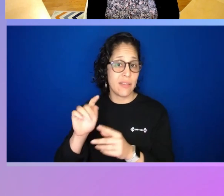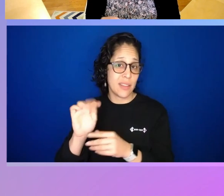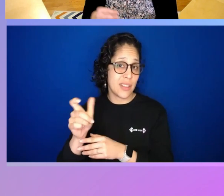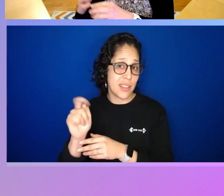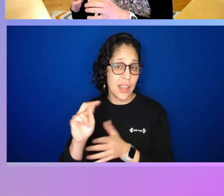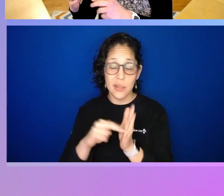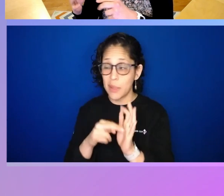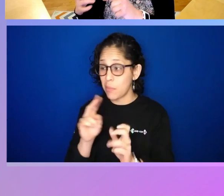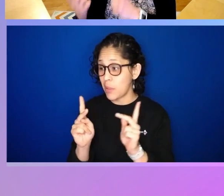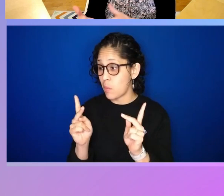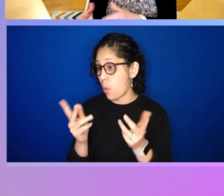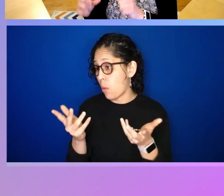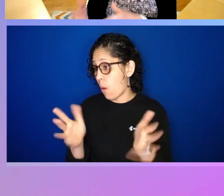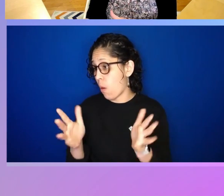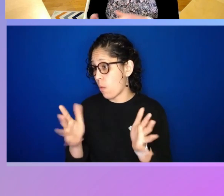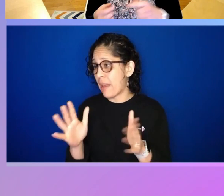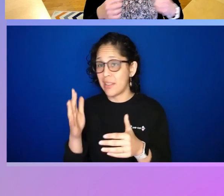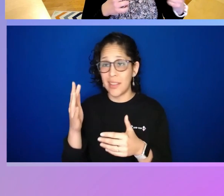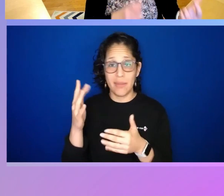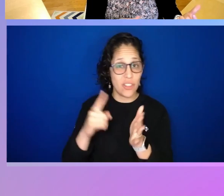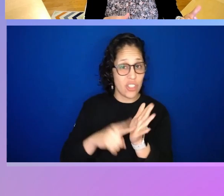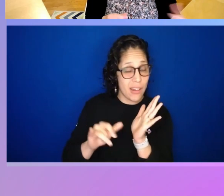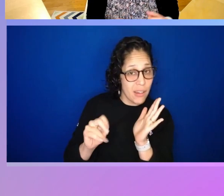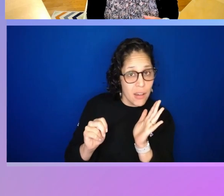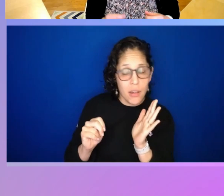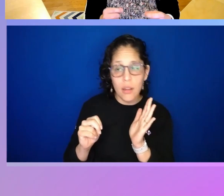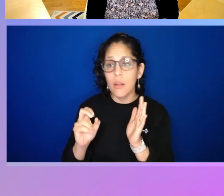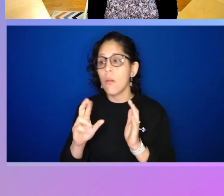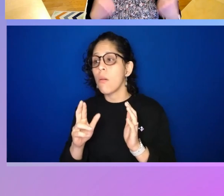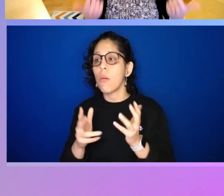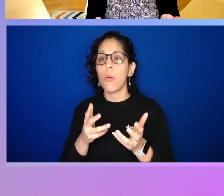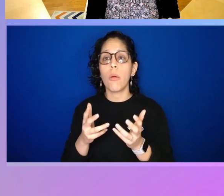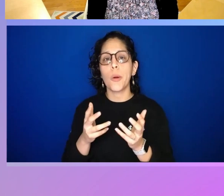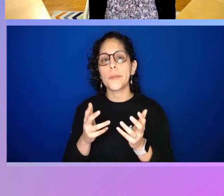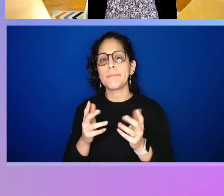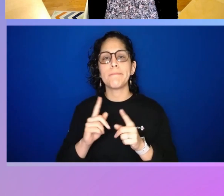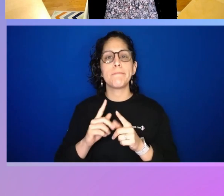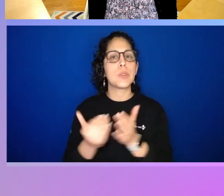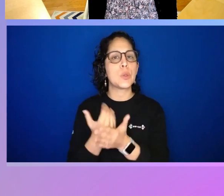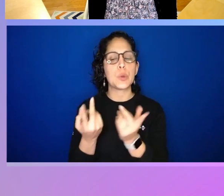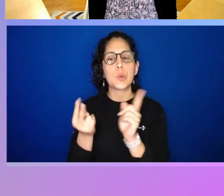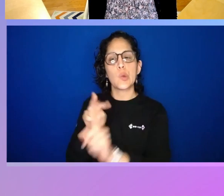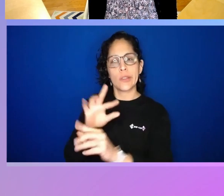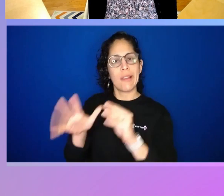accessible name, and I suggest make it like this but giving it a freedom to the developers just as long as